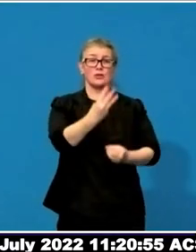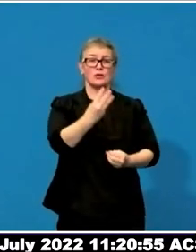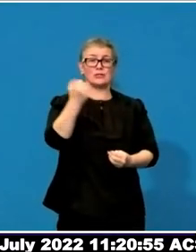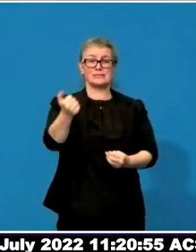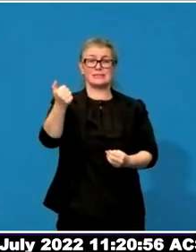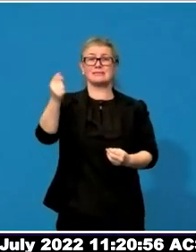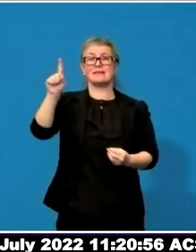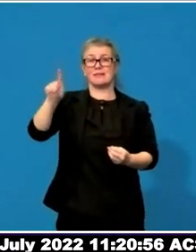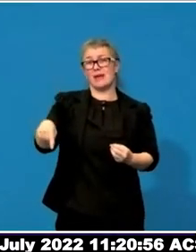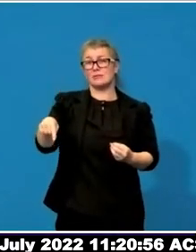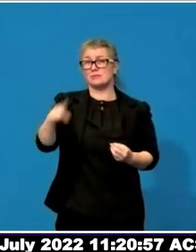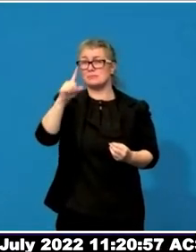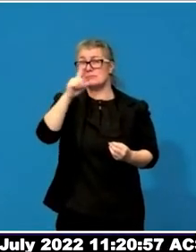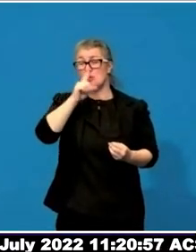44 per cent of these are First Nations people.